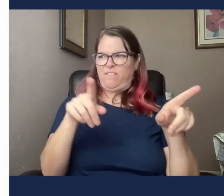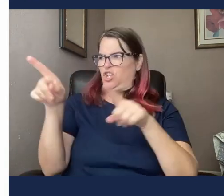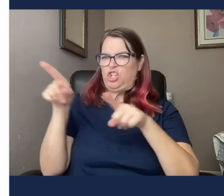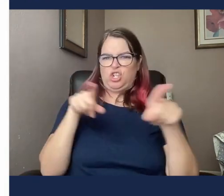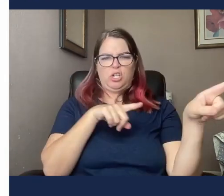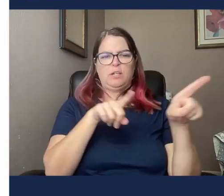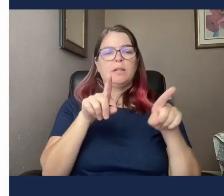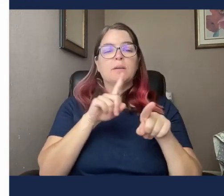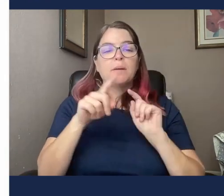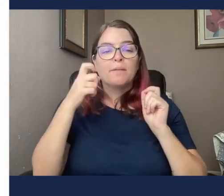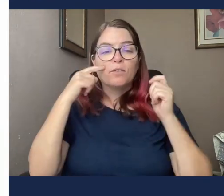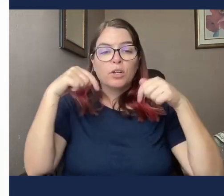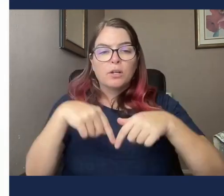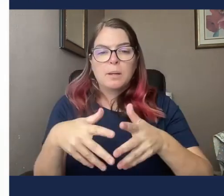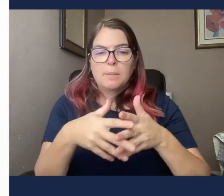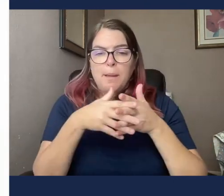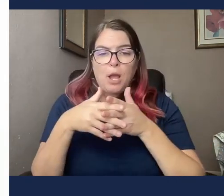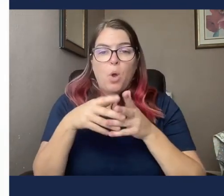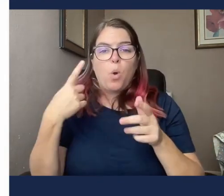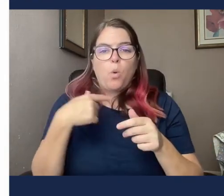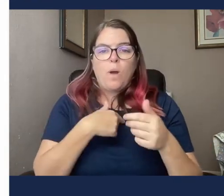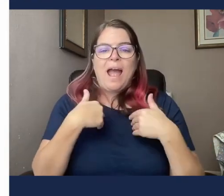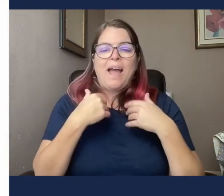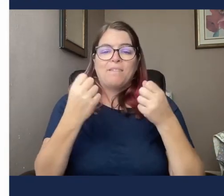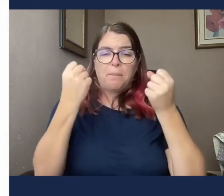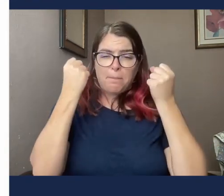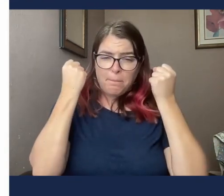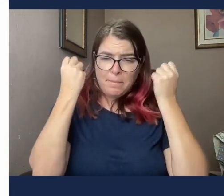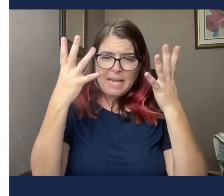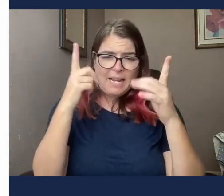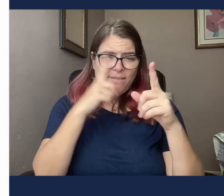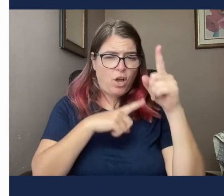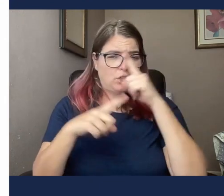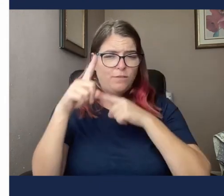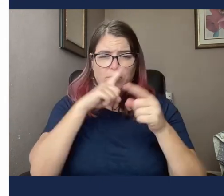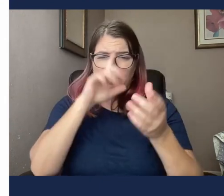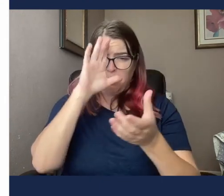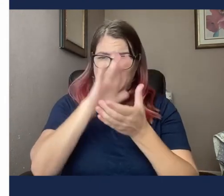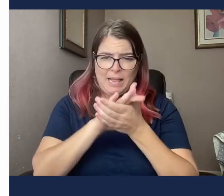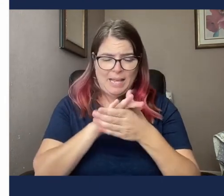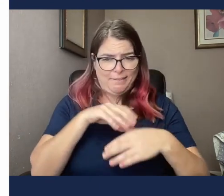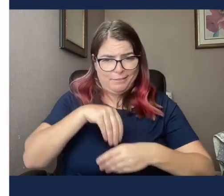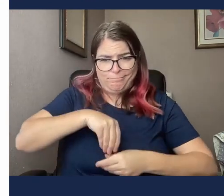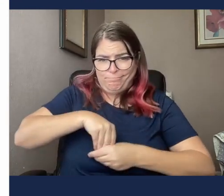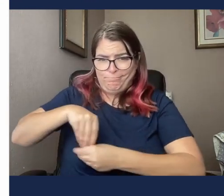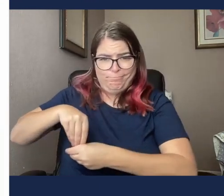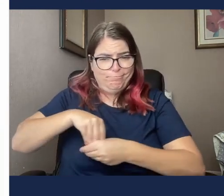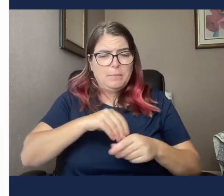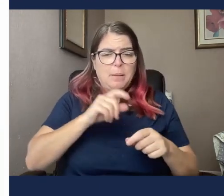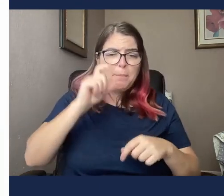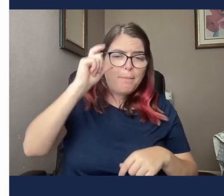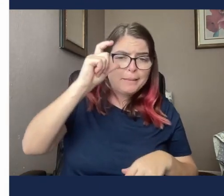terrorists. And then of course we have organized white supremacists and Christian nationalist campaigns against